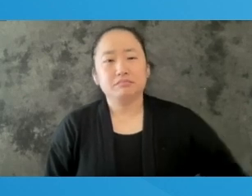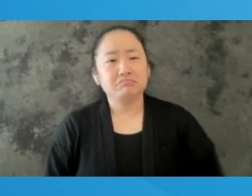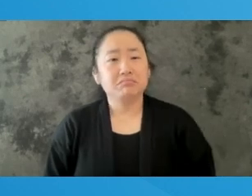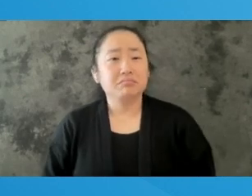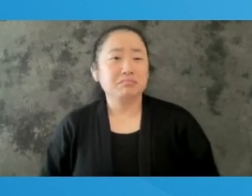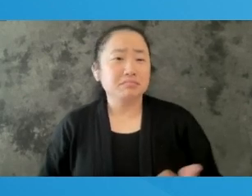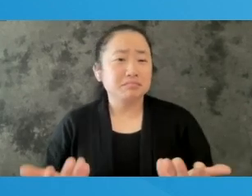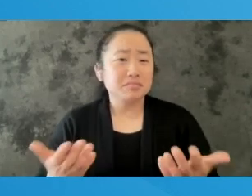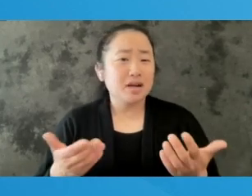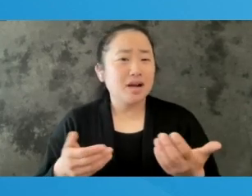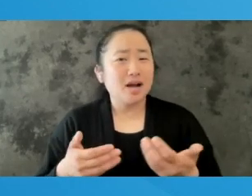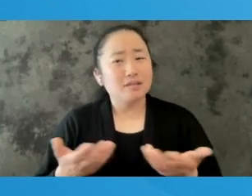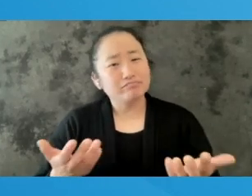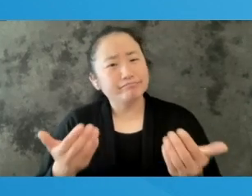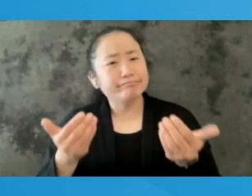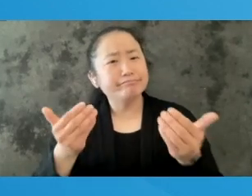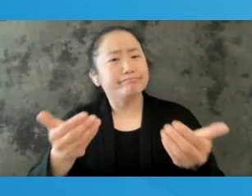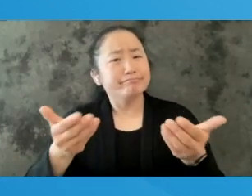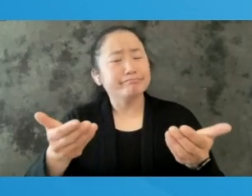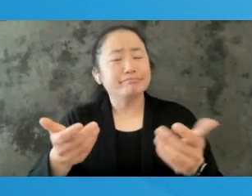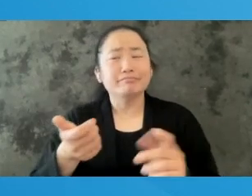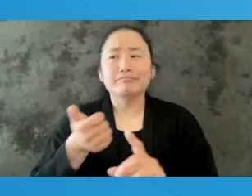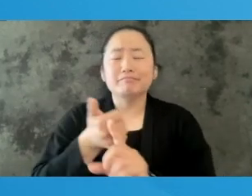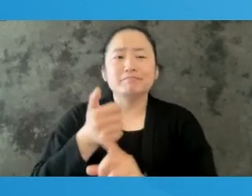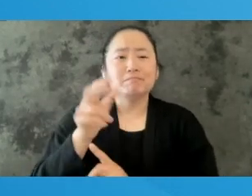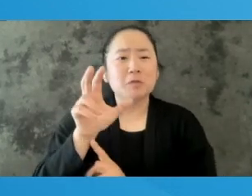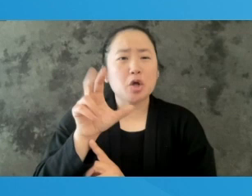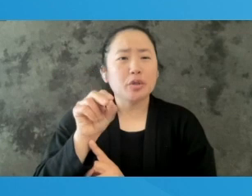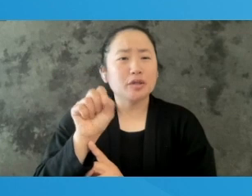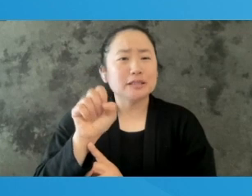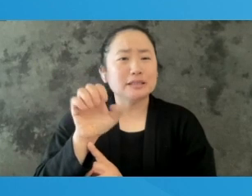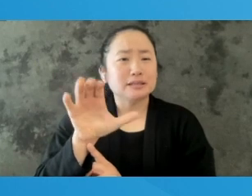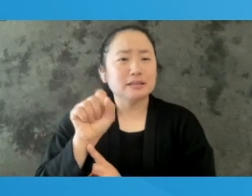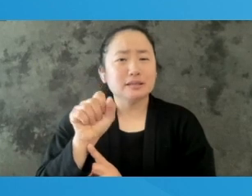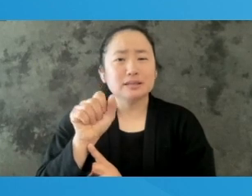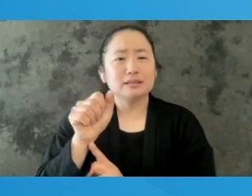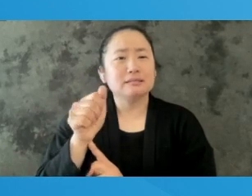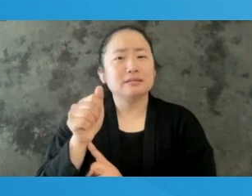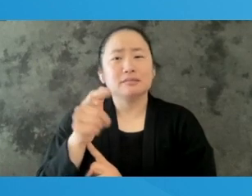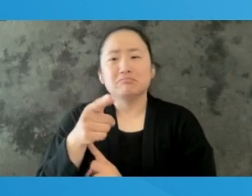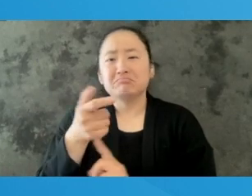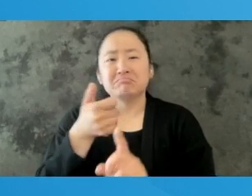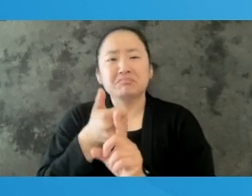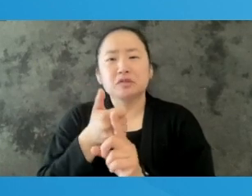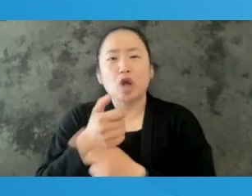I'm gonna take about 30 seconds to sketch what you see.